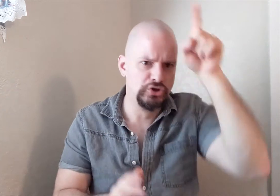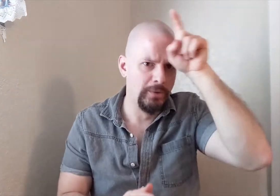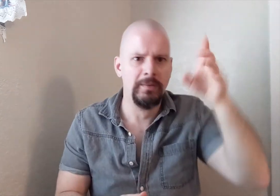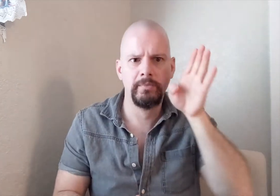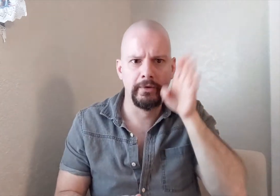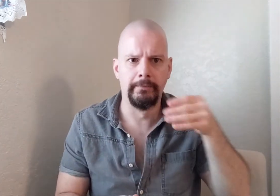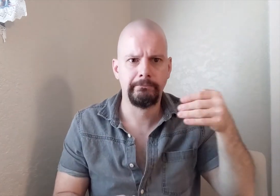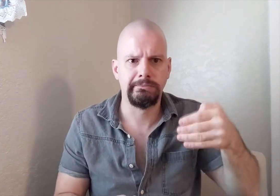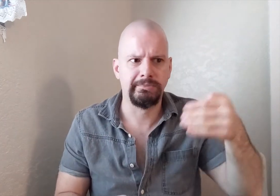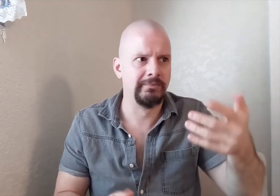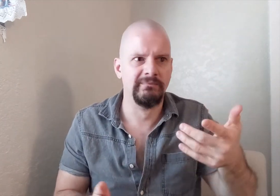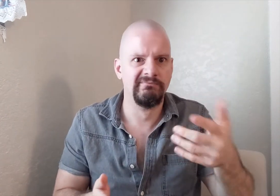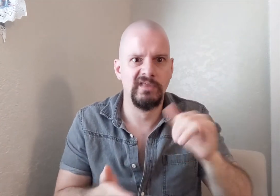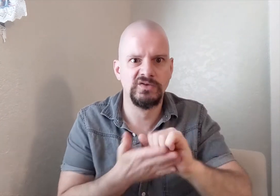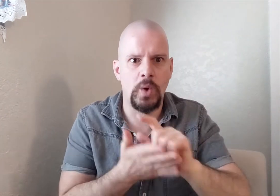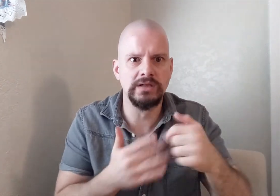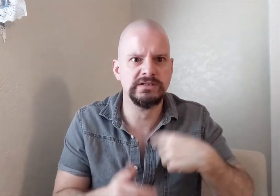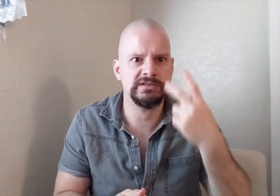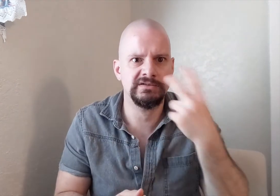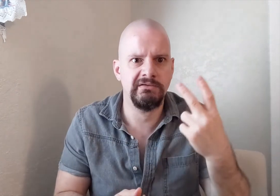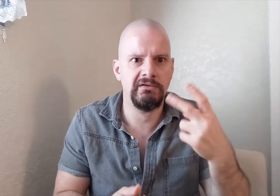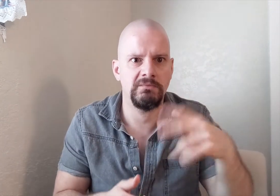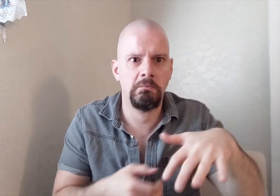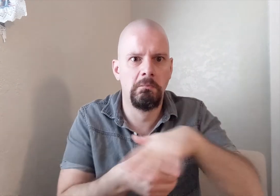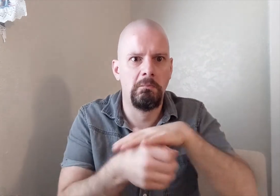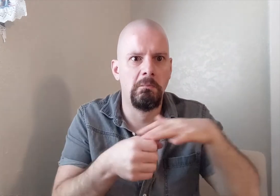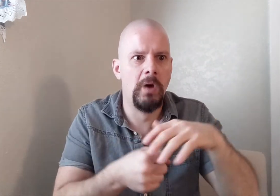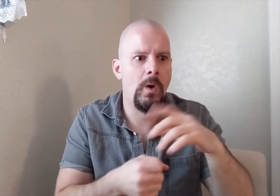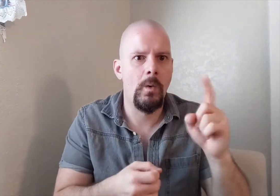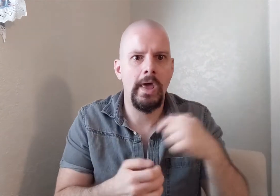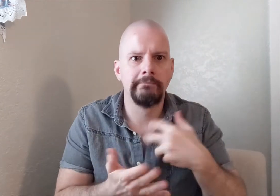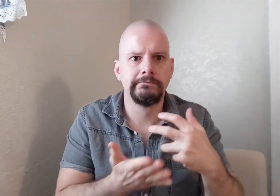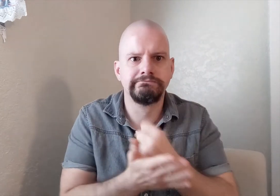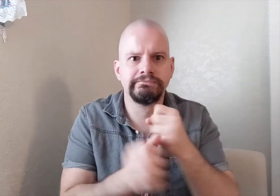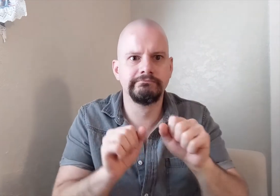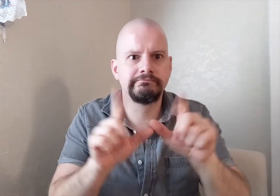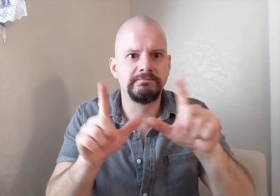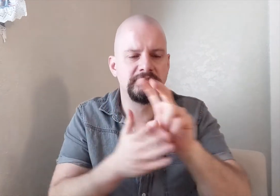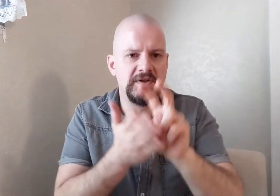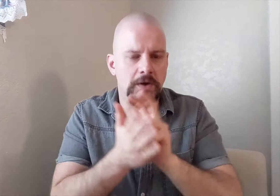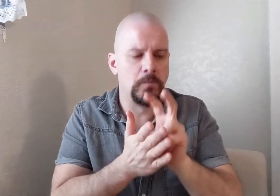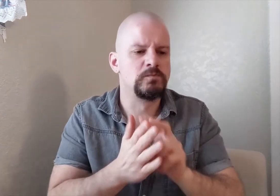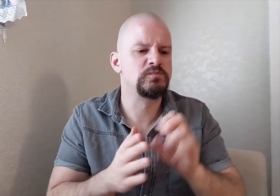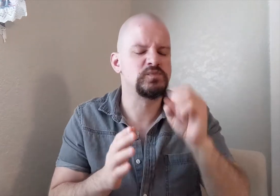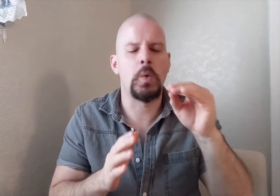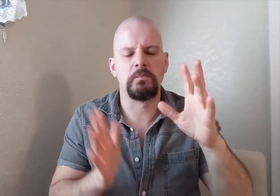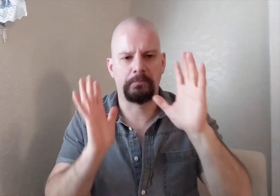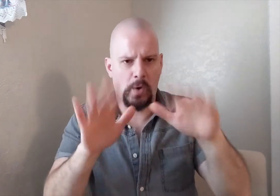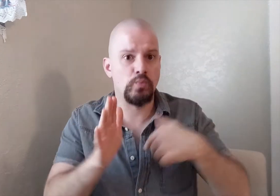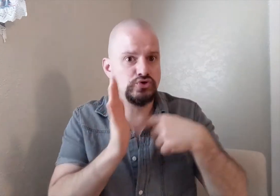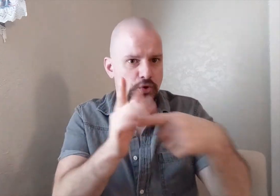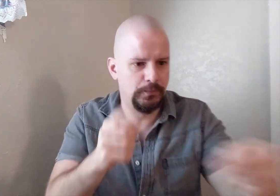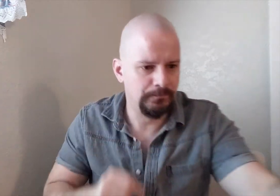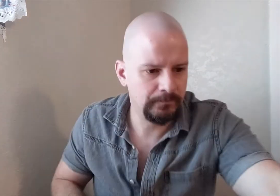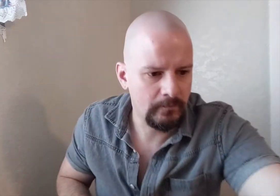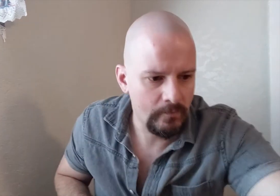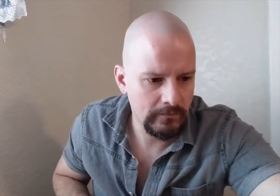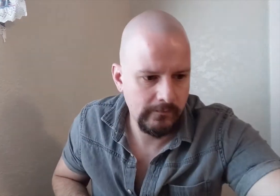German beers frequently because that is all I could find nearby while making videos of them. All right, I'm going to show you one now.